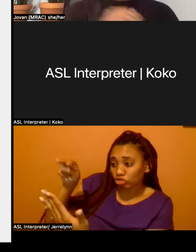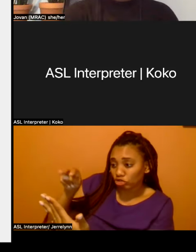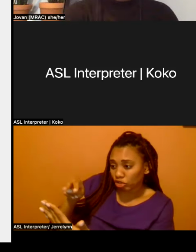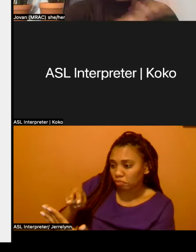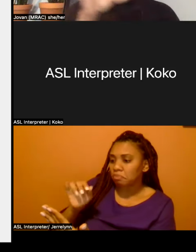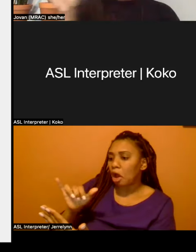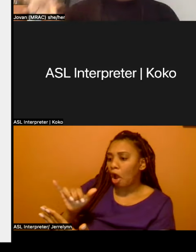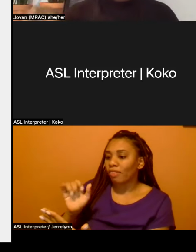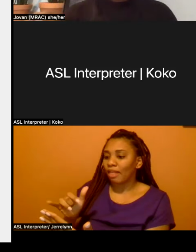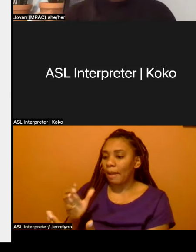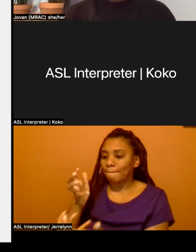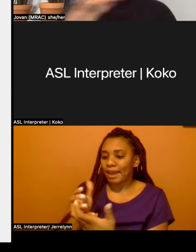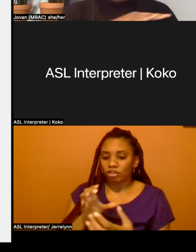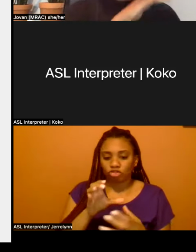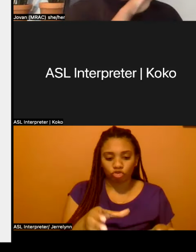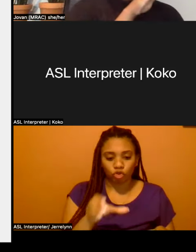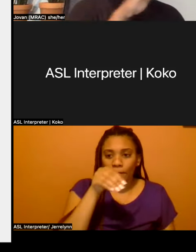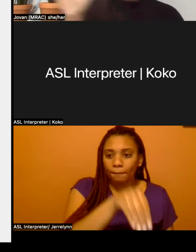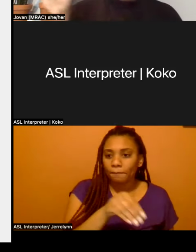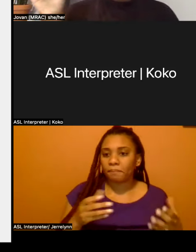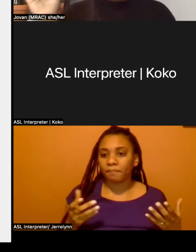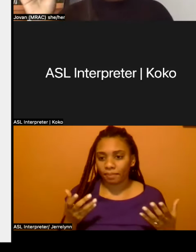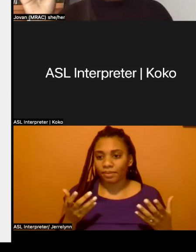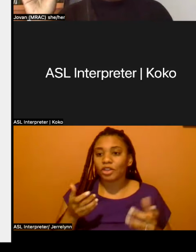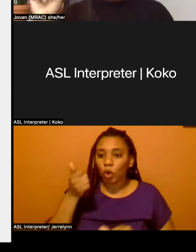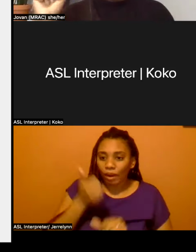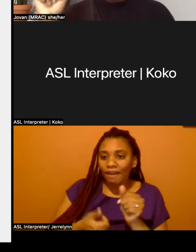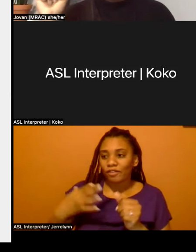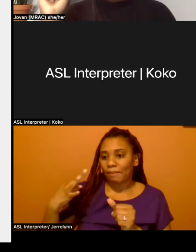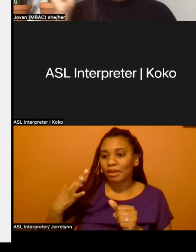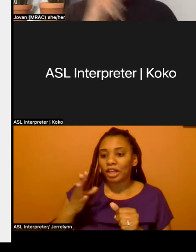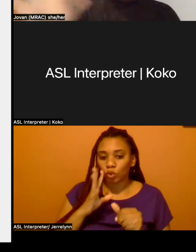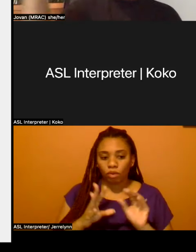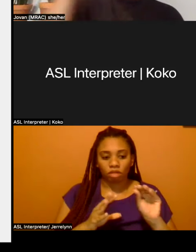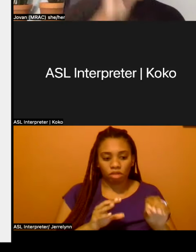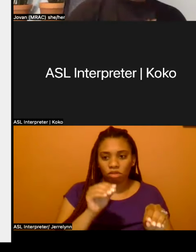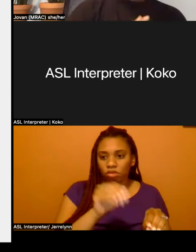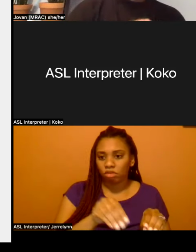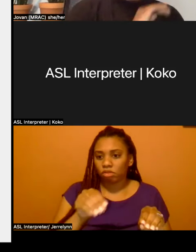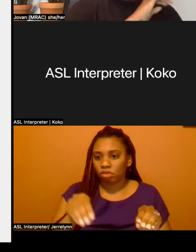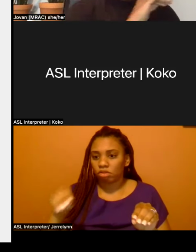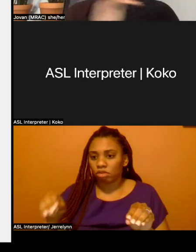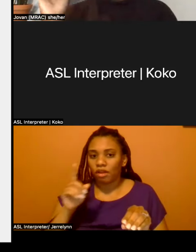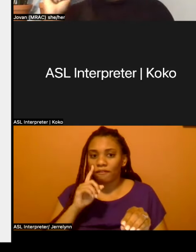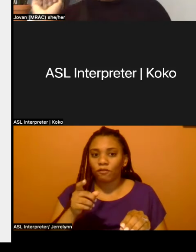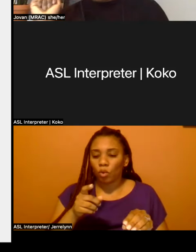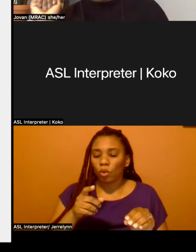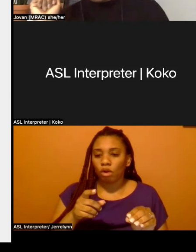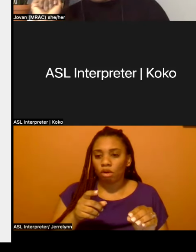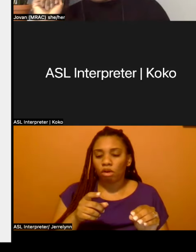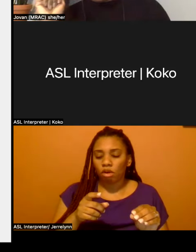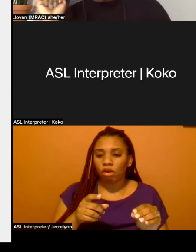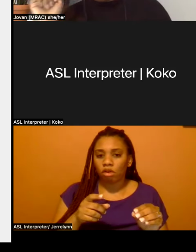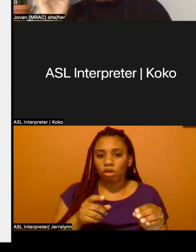So every application will be placed into the general artist pool. Everybody will be placed into the general artist pool,